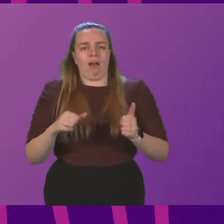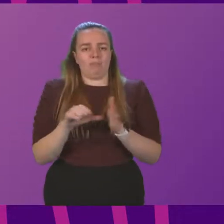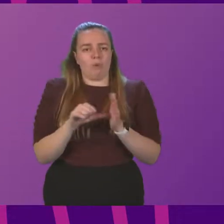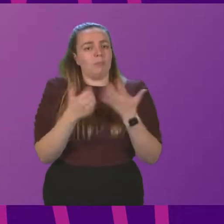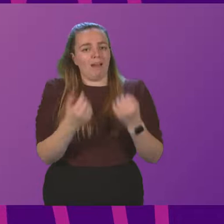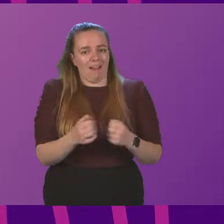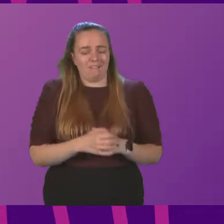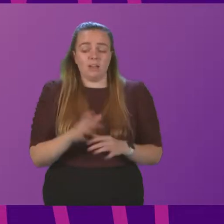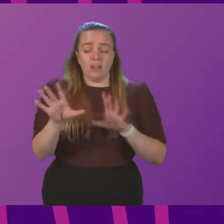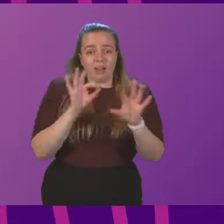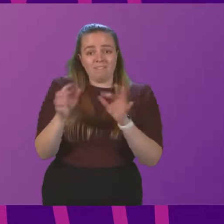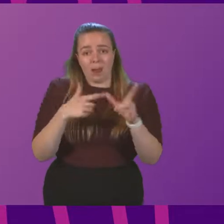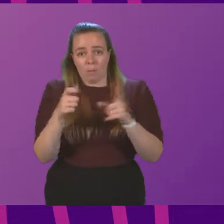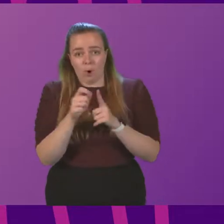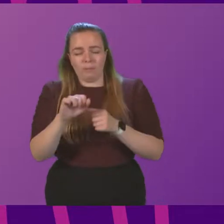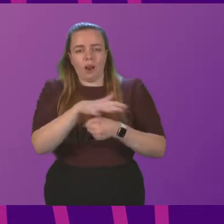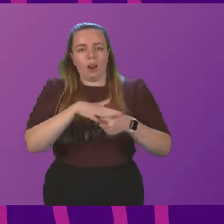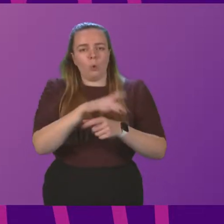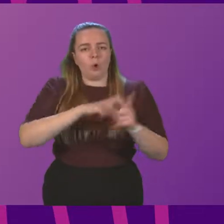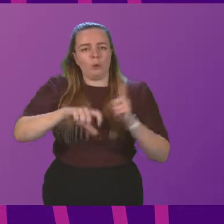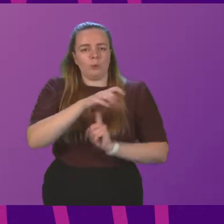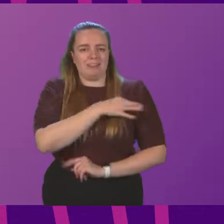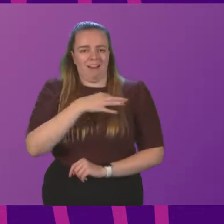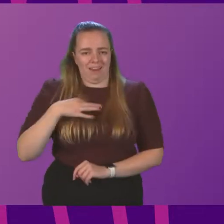They are being invited to appointments at their local community clinics, which have been running